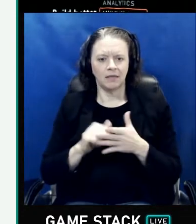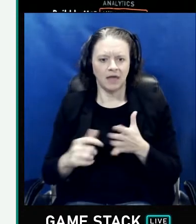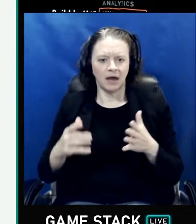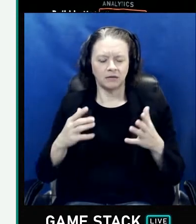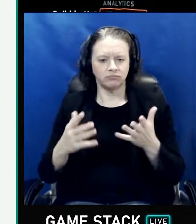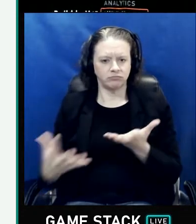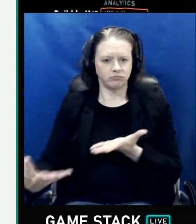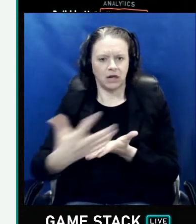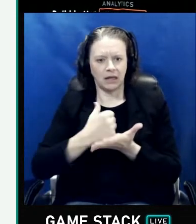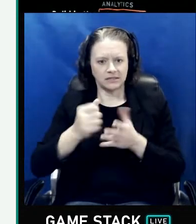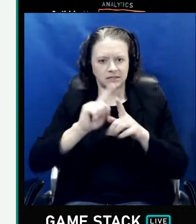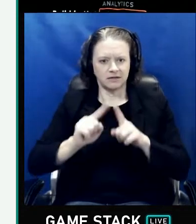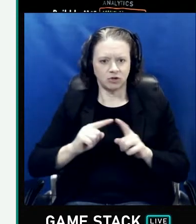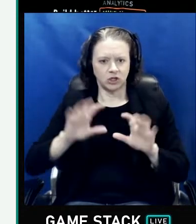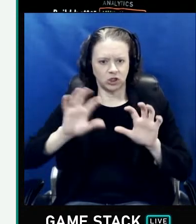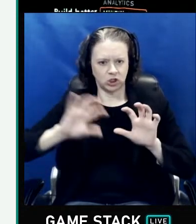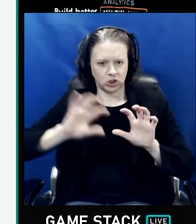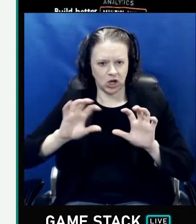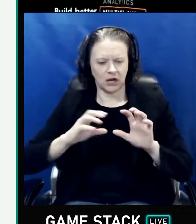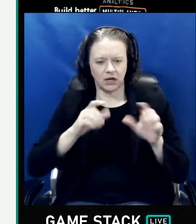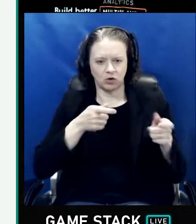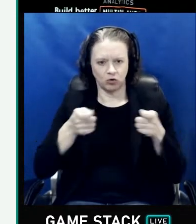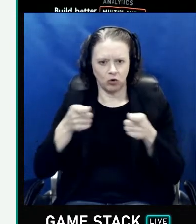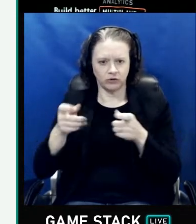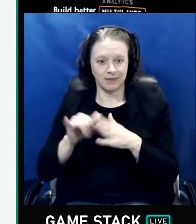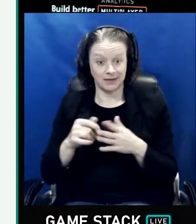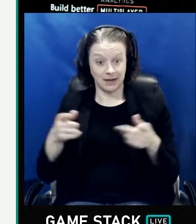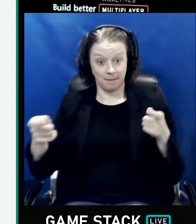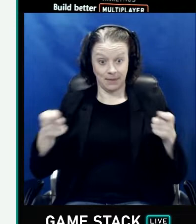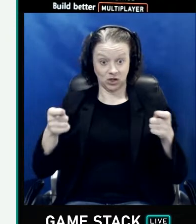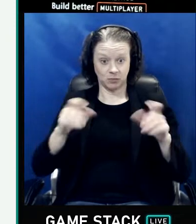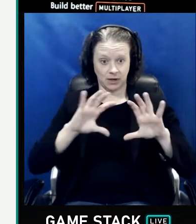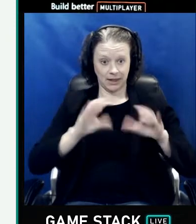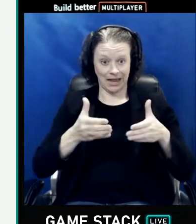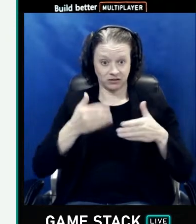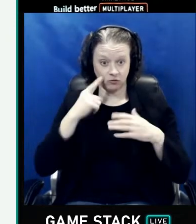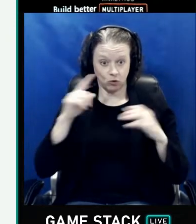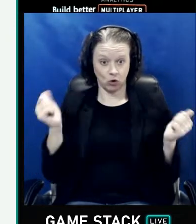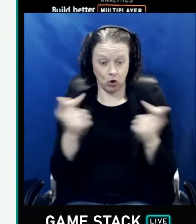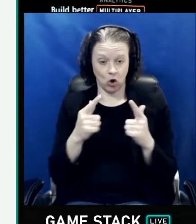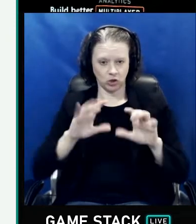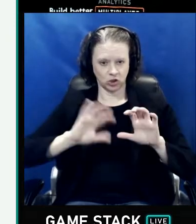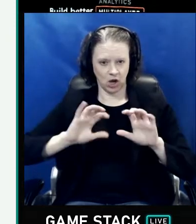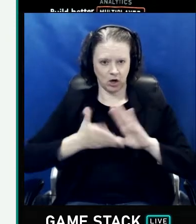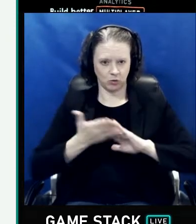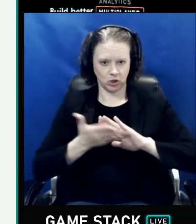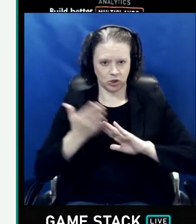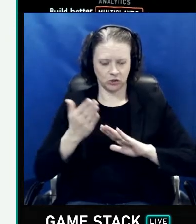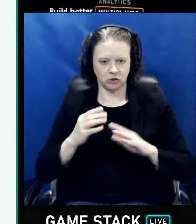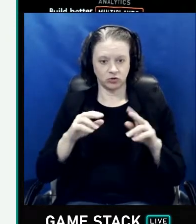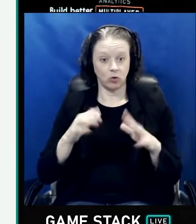chat controls are basically the management class for all local chat operations. Your title would create a chat control on a local